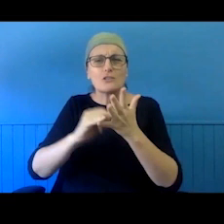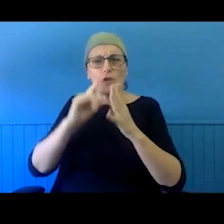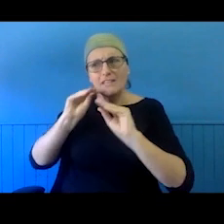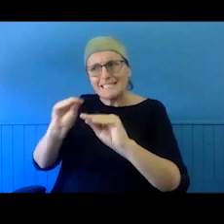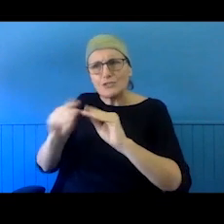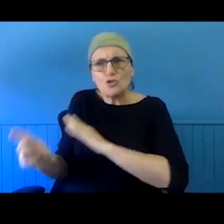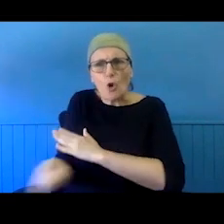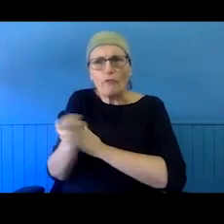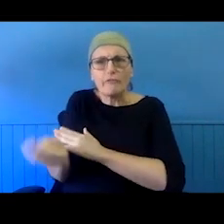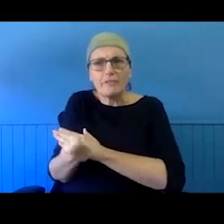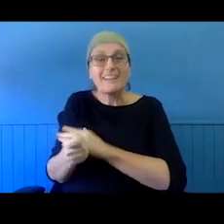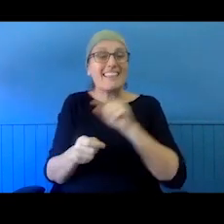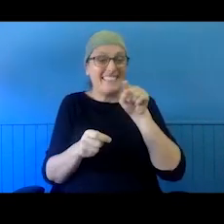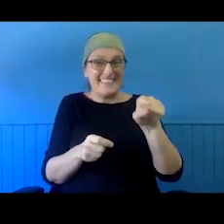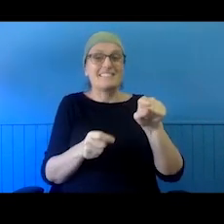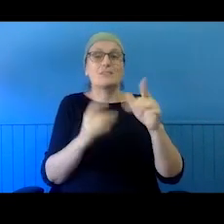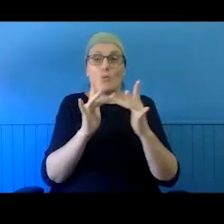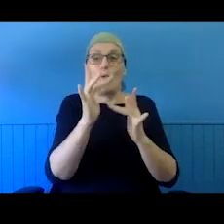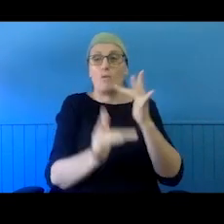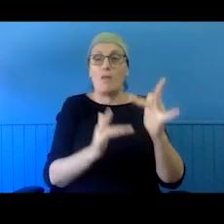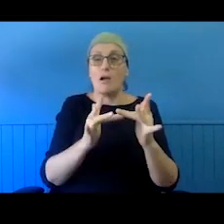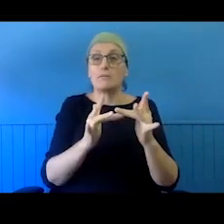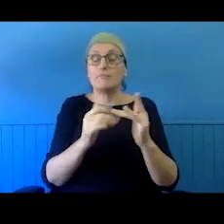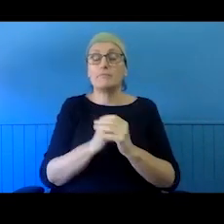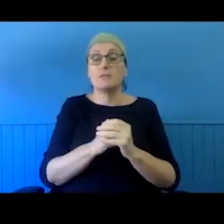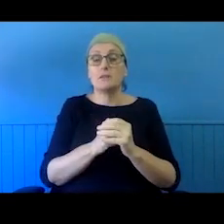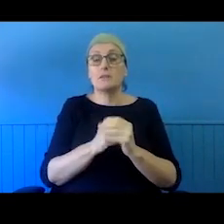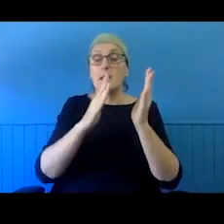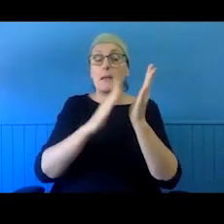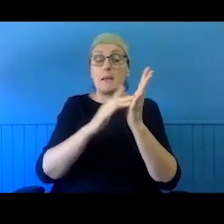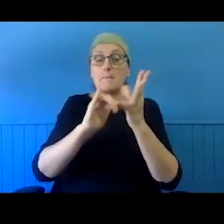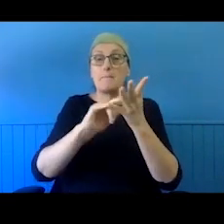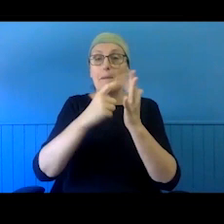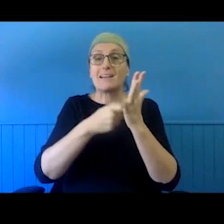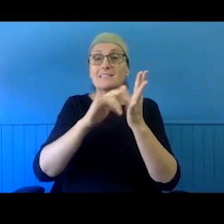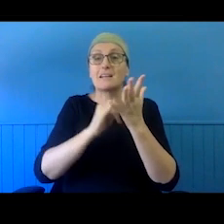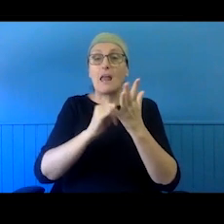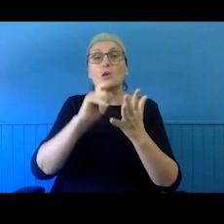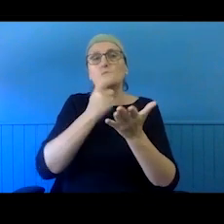video, but it's all about the profit-share. So they get 30% of anything that's made. So that's a great thing about the internet.